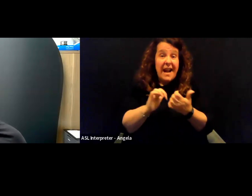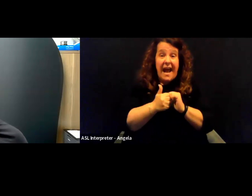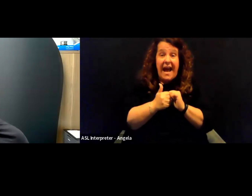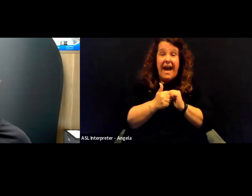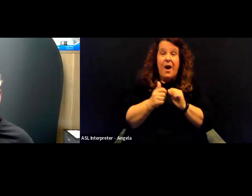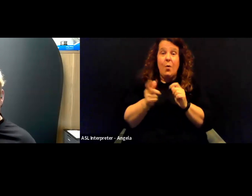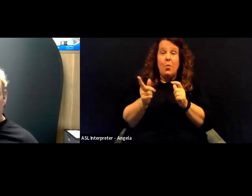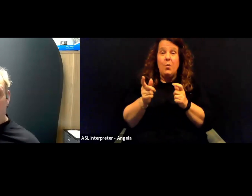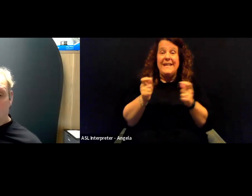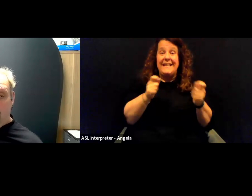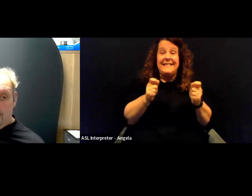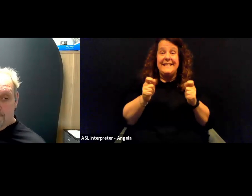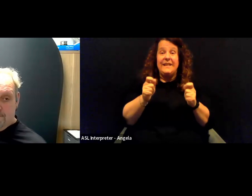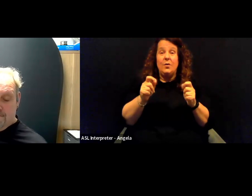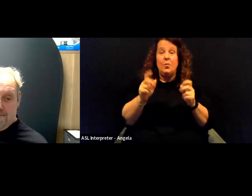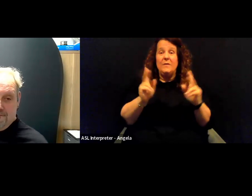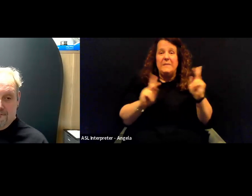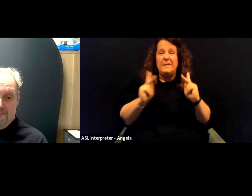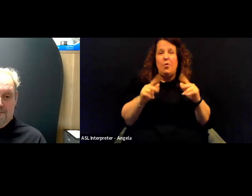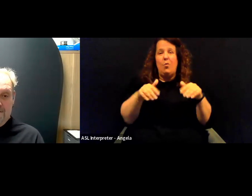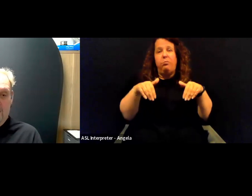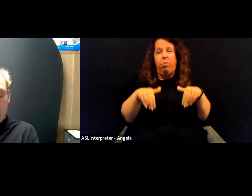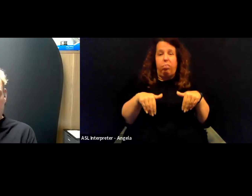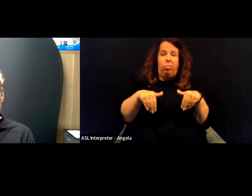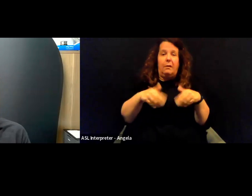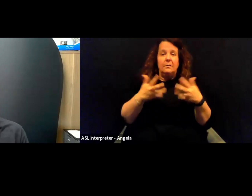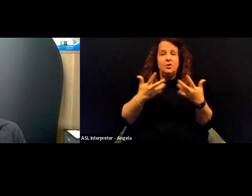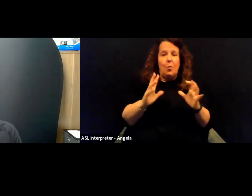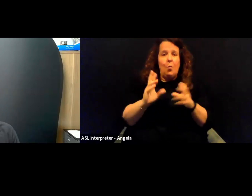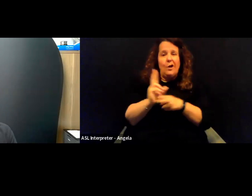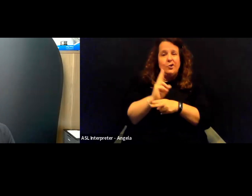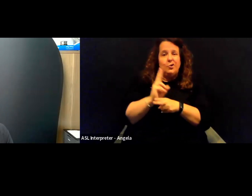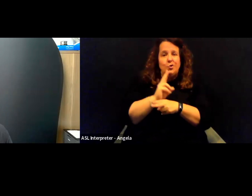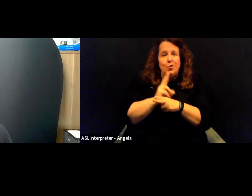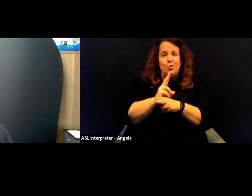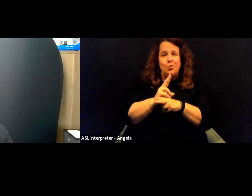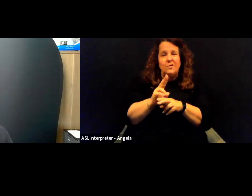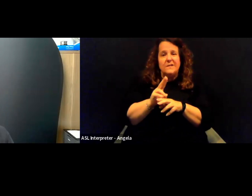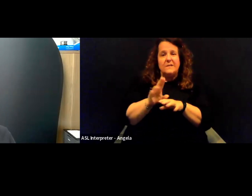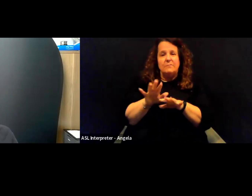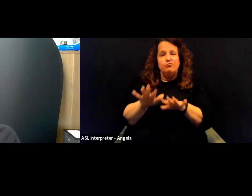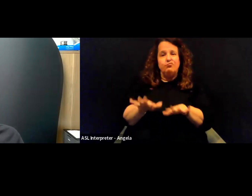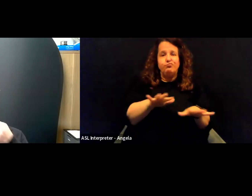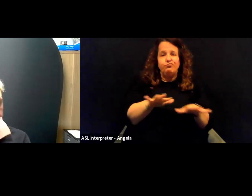Or how we might combat that? This is Joe. So I think a lot of times the